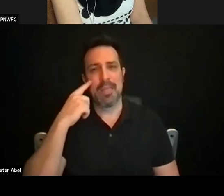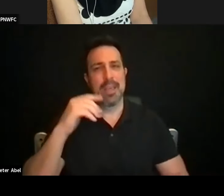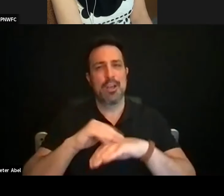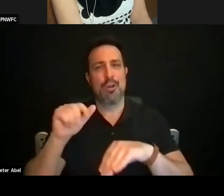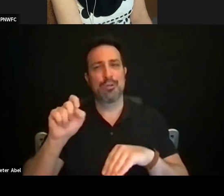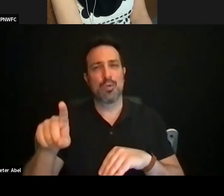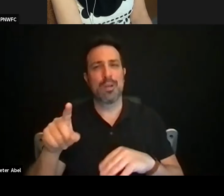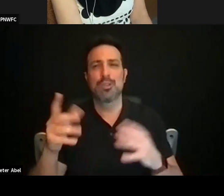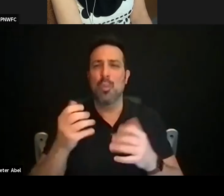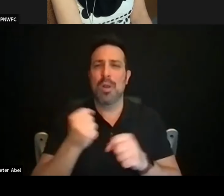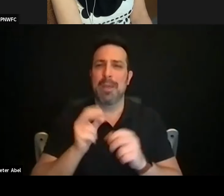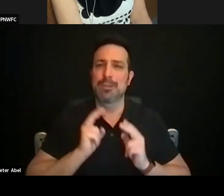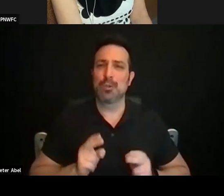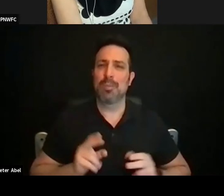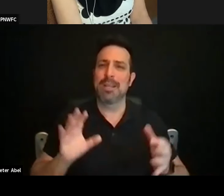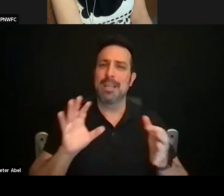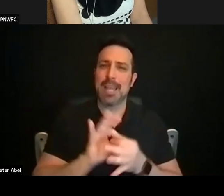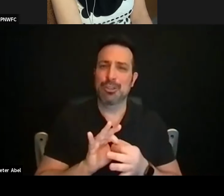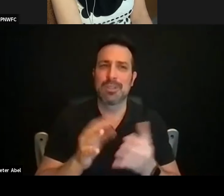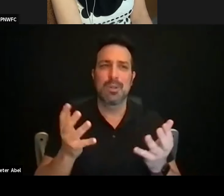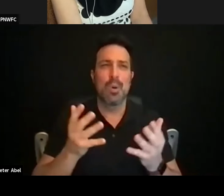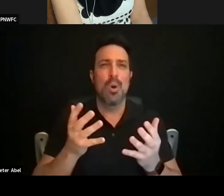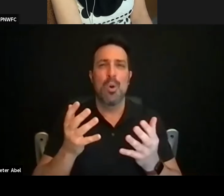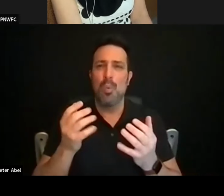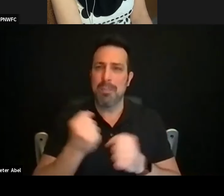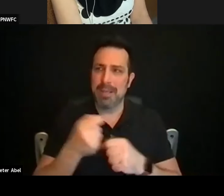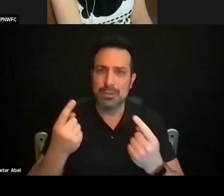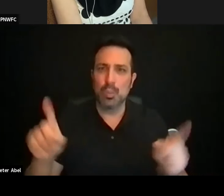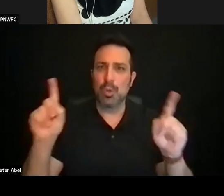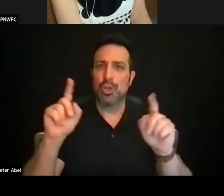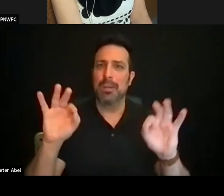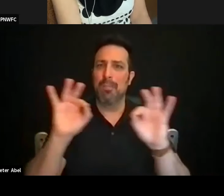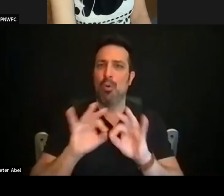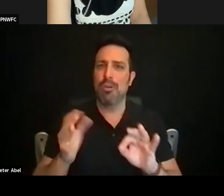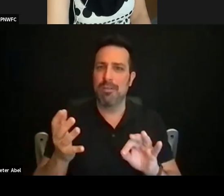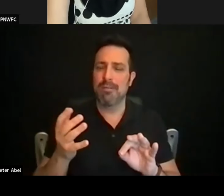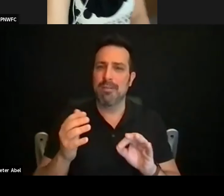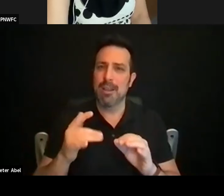community over zoom and ask those questions then we sure as hell can do it in person too. I think it calls to question, you